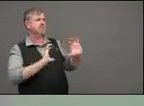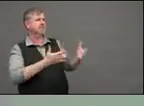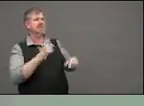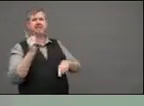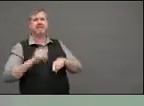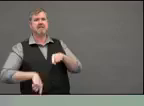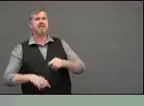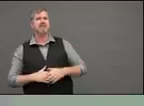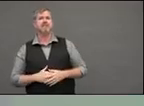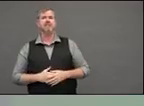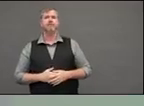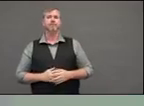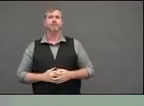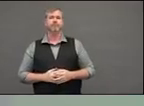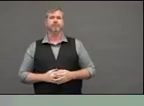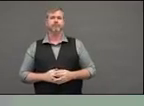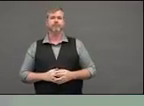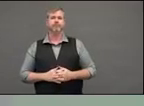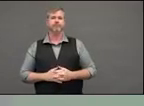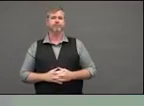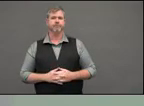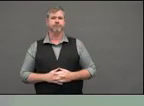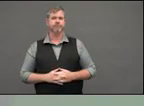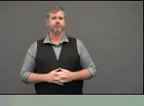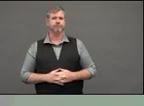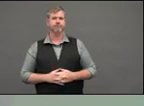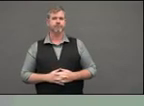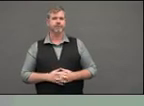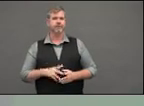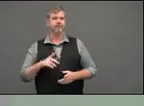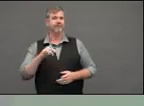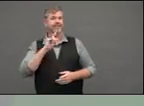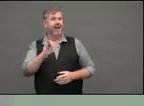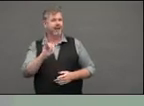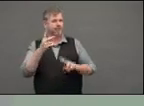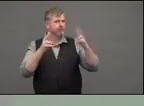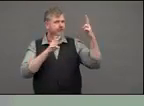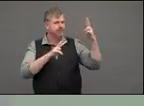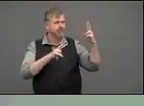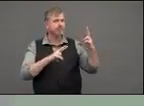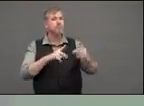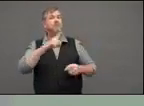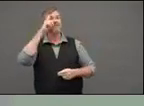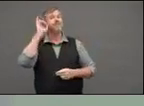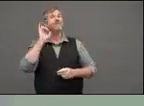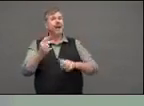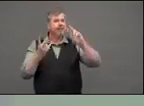a lot of us youngsters are you know just going up about our